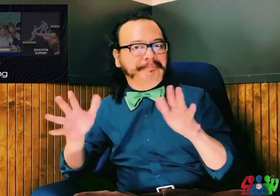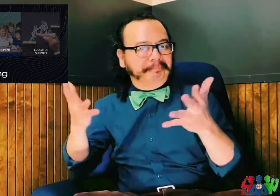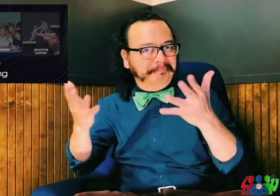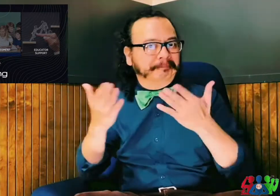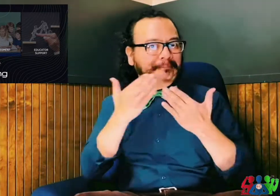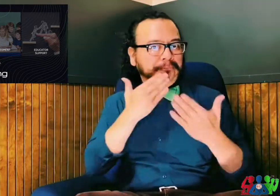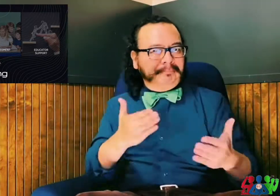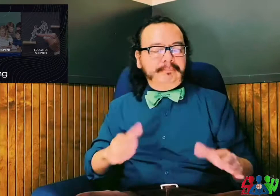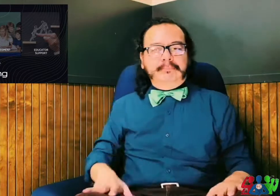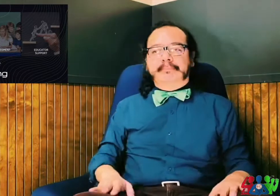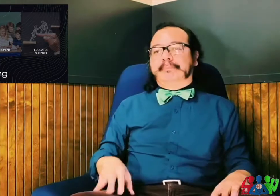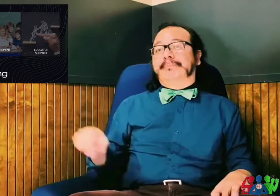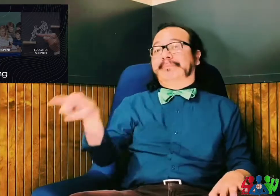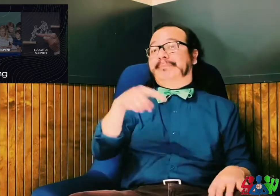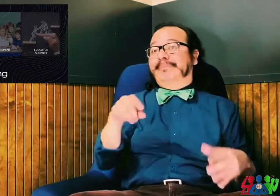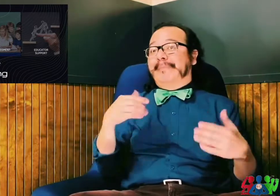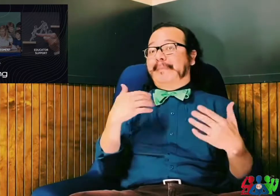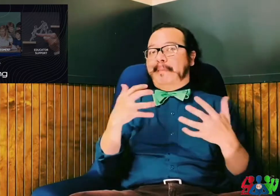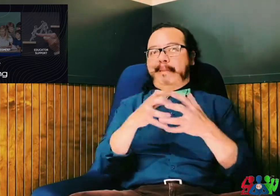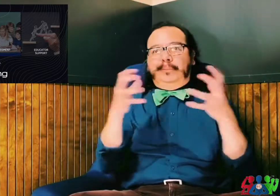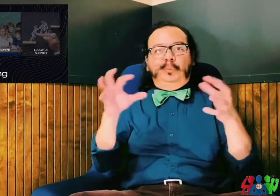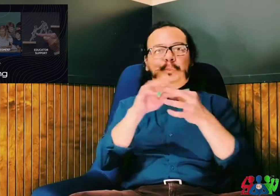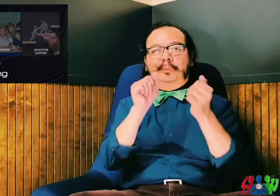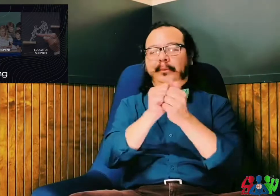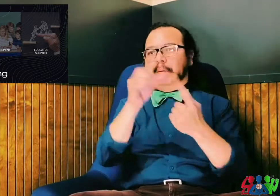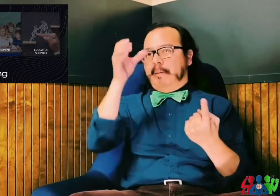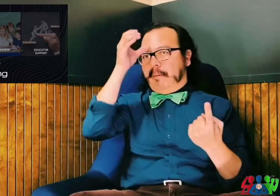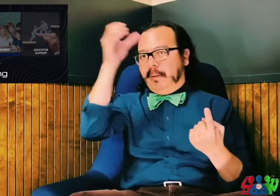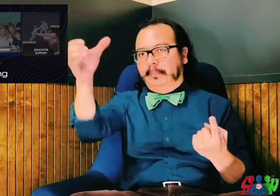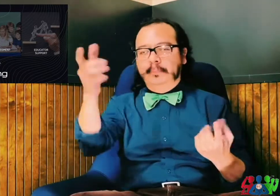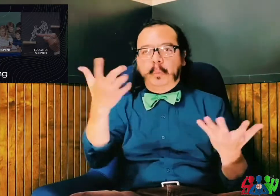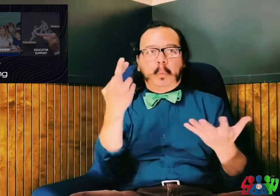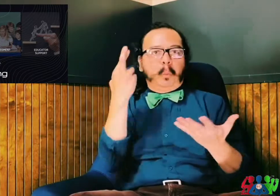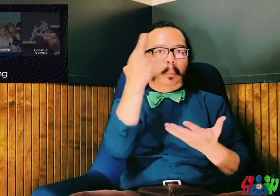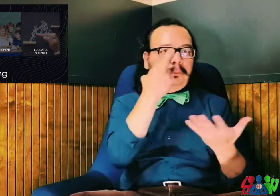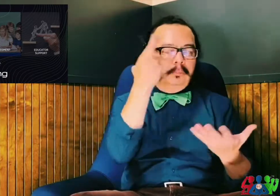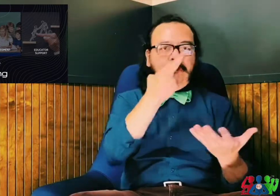Which is good news. The principle of context for implementing of conceptual knowledge and reasoning,